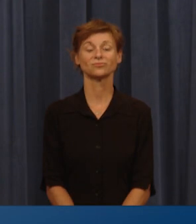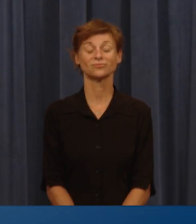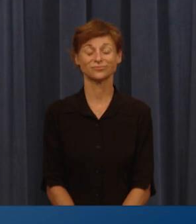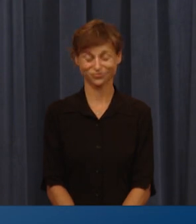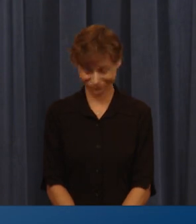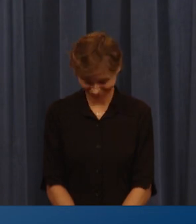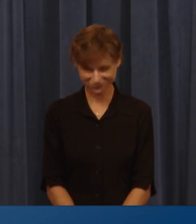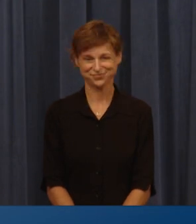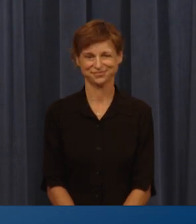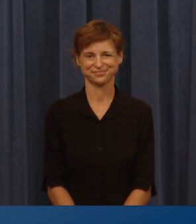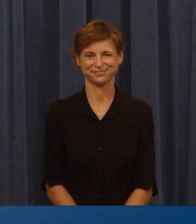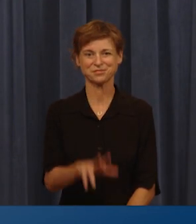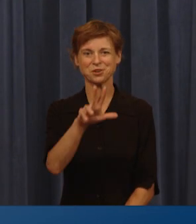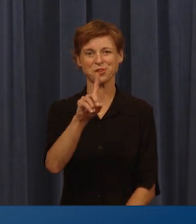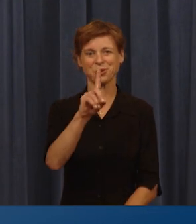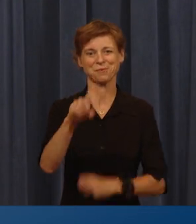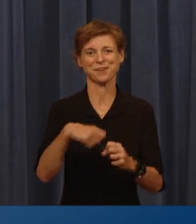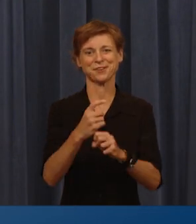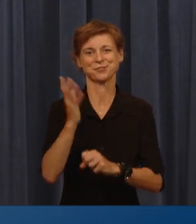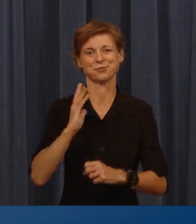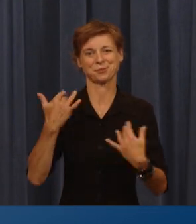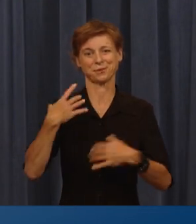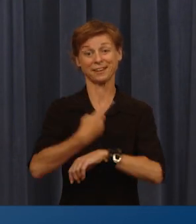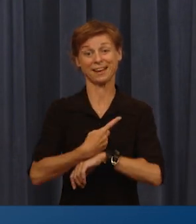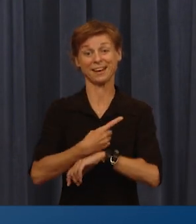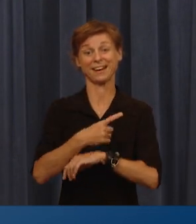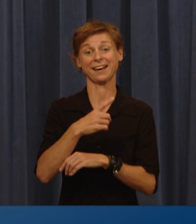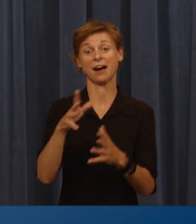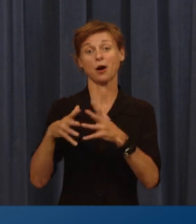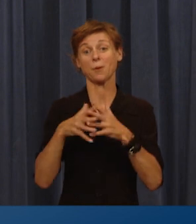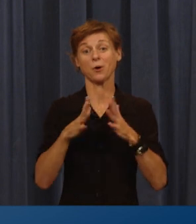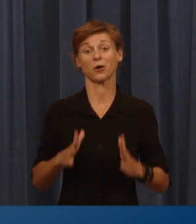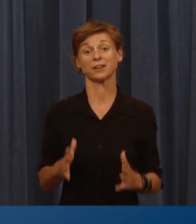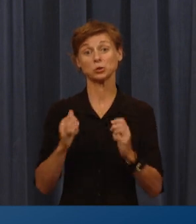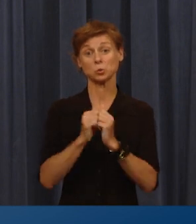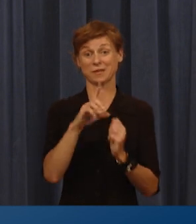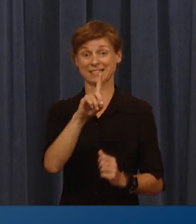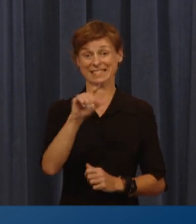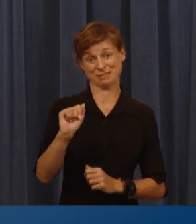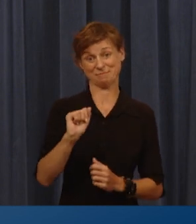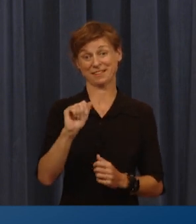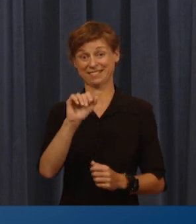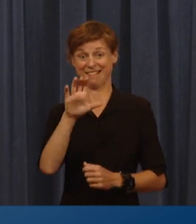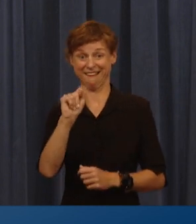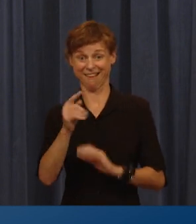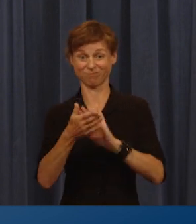Attorney General Merrick B. Garland: 31 years ago today, the Americans with Disabilities Act was signed into law.